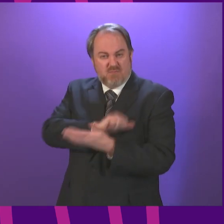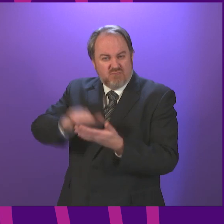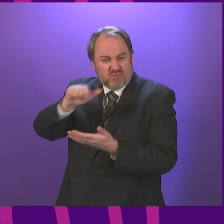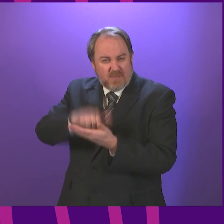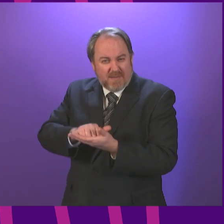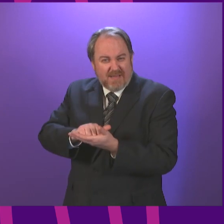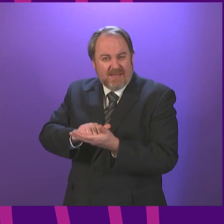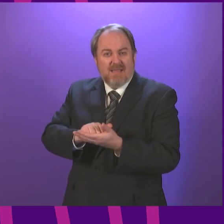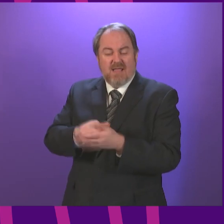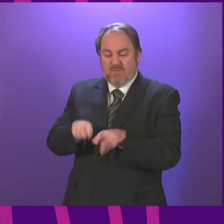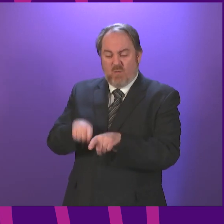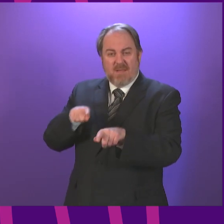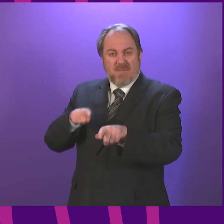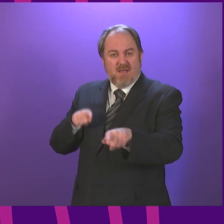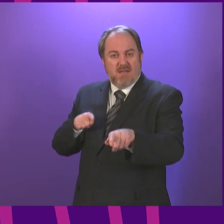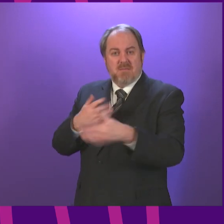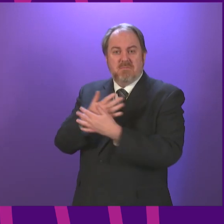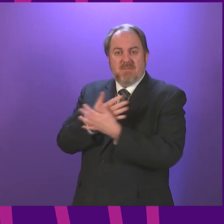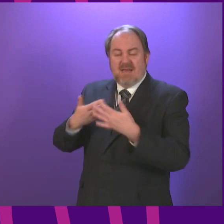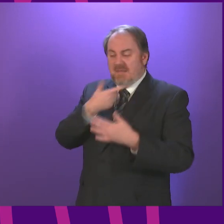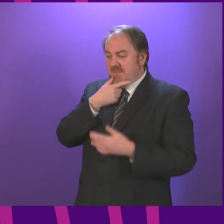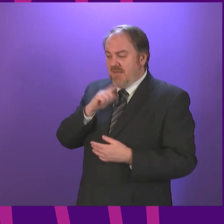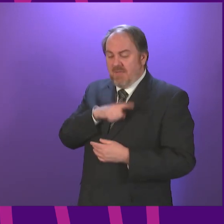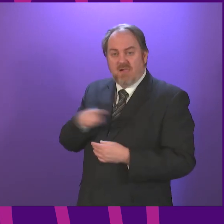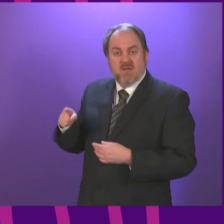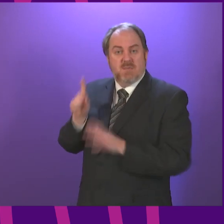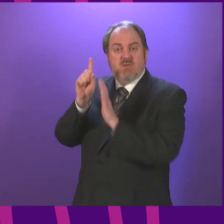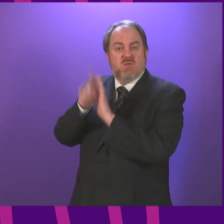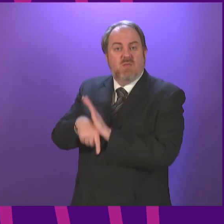“nowhere near fast enough for those still to be diagnosed.”